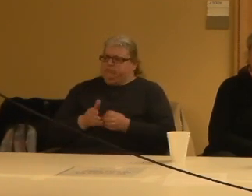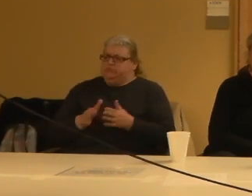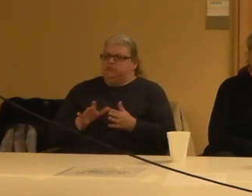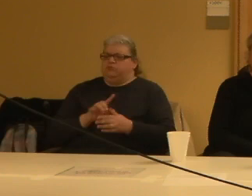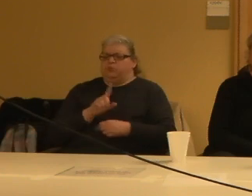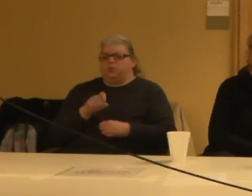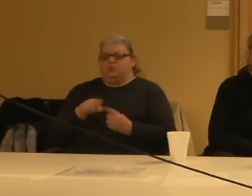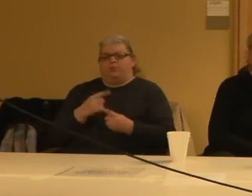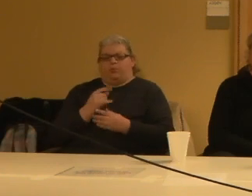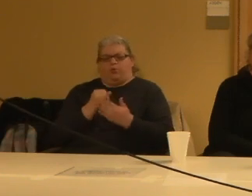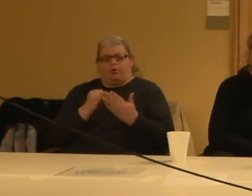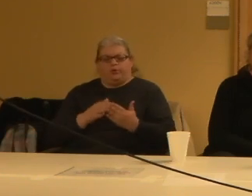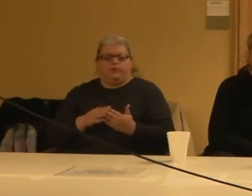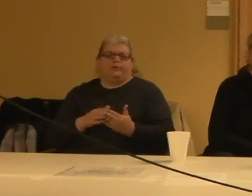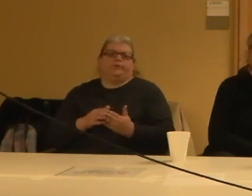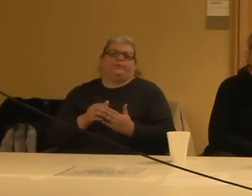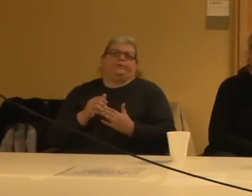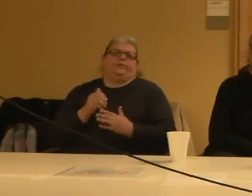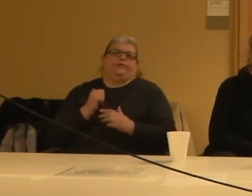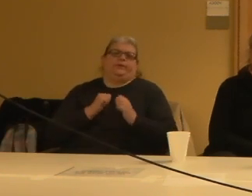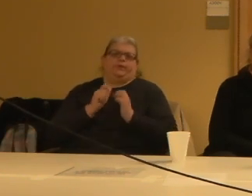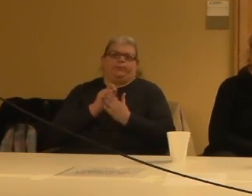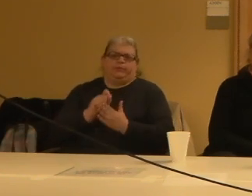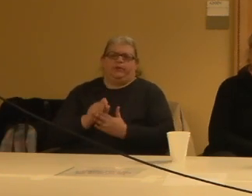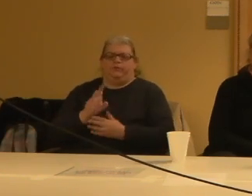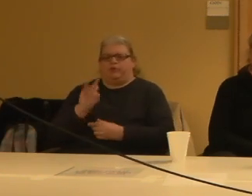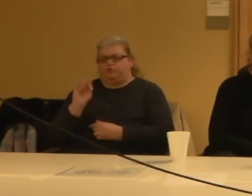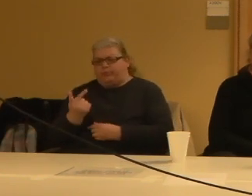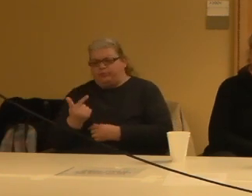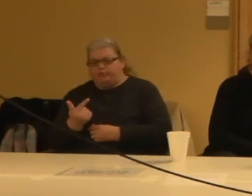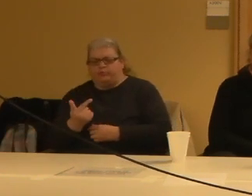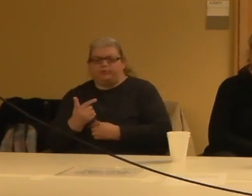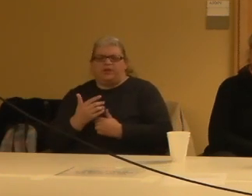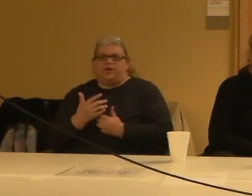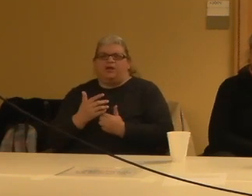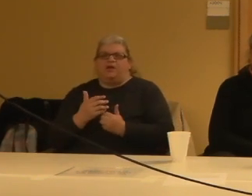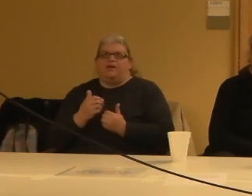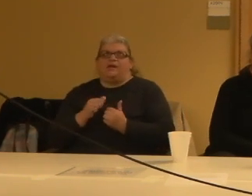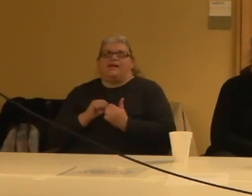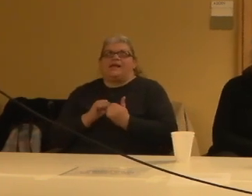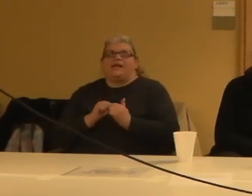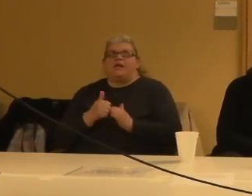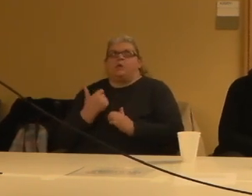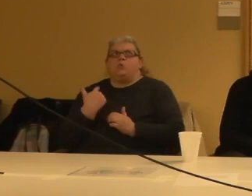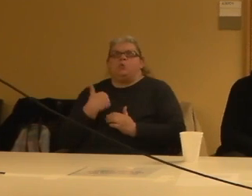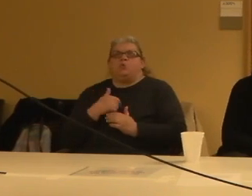but also playwrights and dramaturges in particular. How do we create, to like quote politicians,